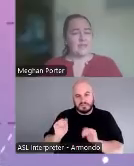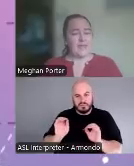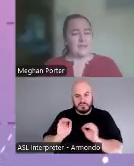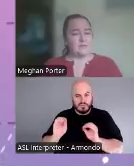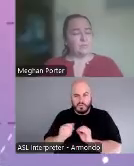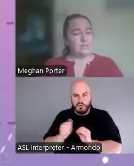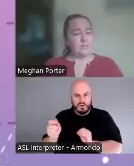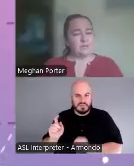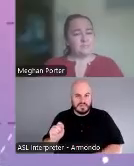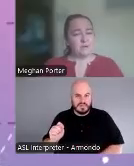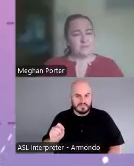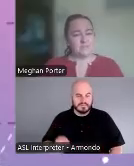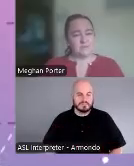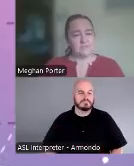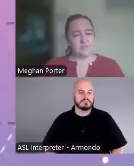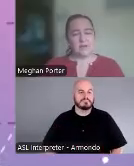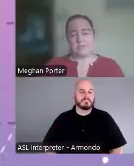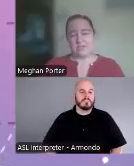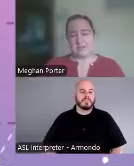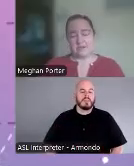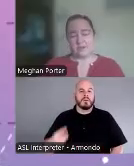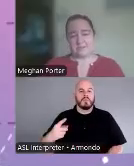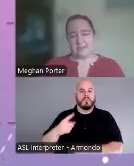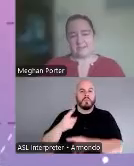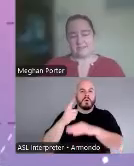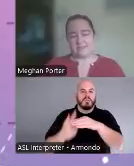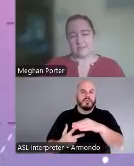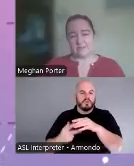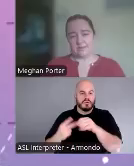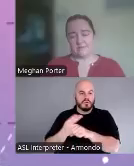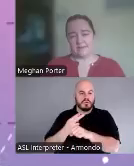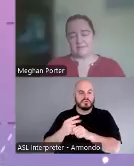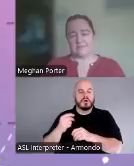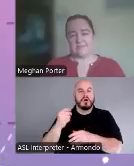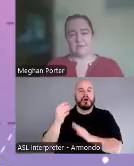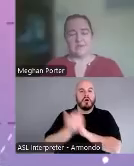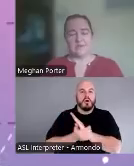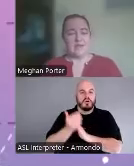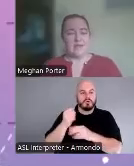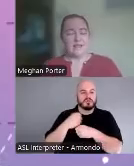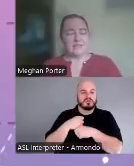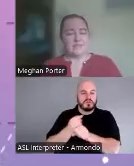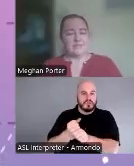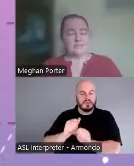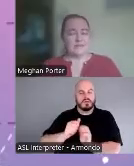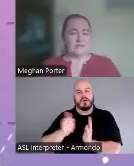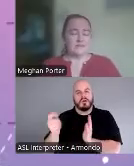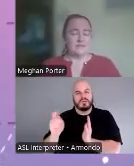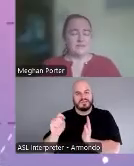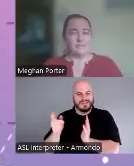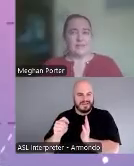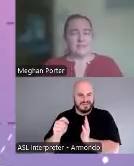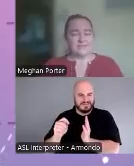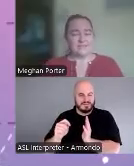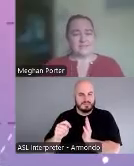And one third of posts used auto-generated alt text in 2025. So on the one hand, that seems like it